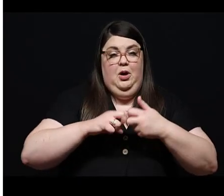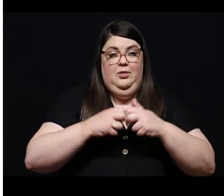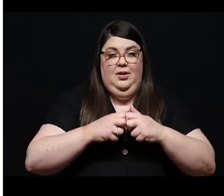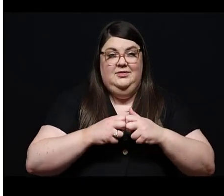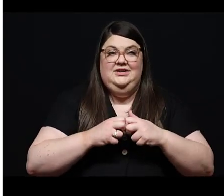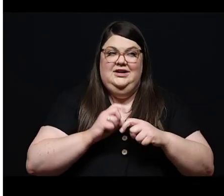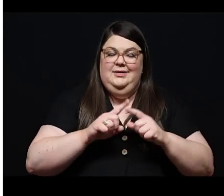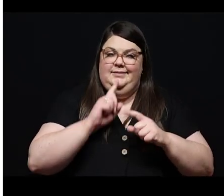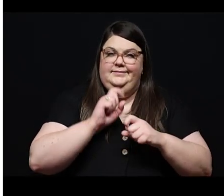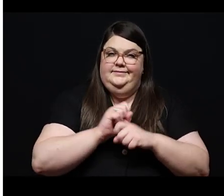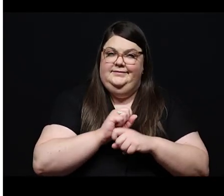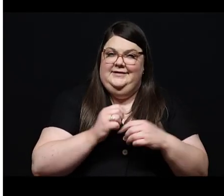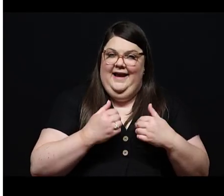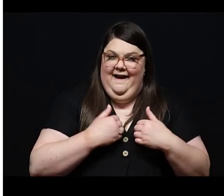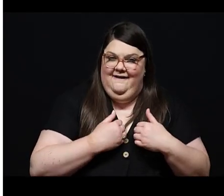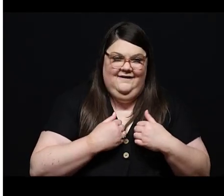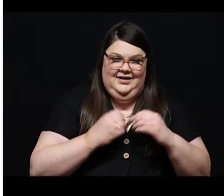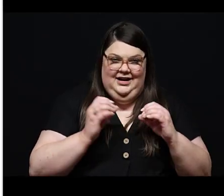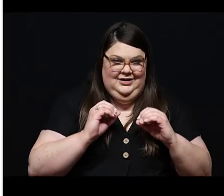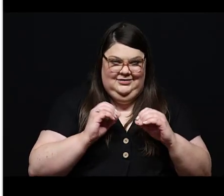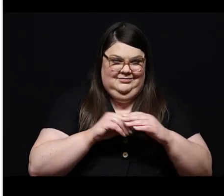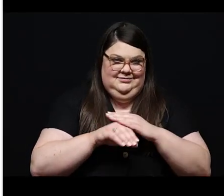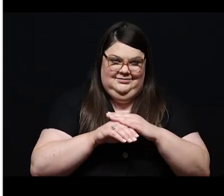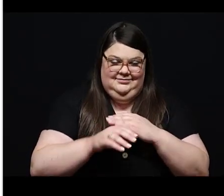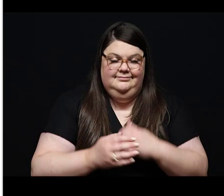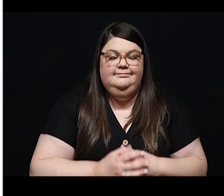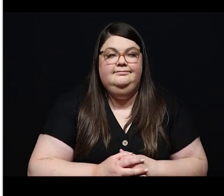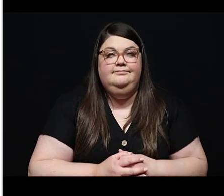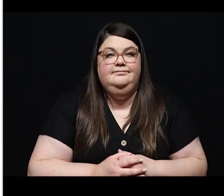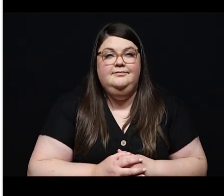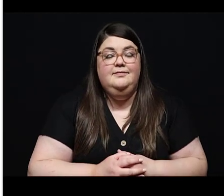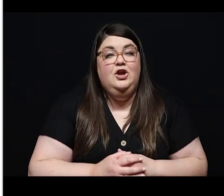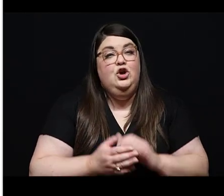in fact the document is inaccessible. To run the accessibility checker,